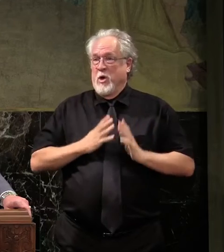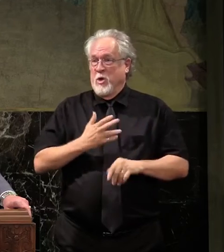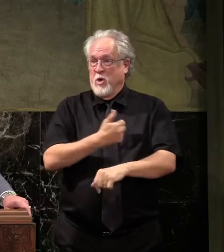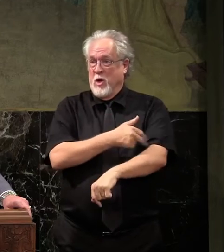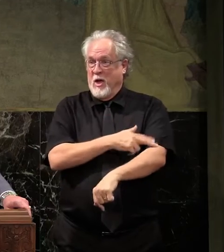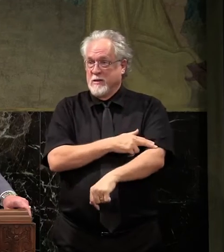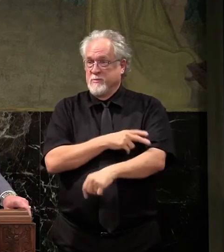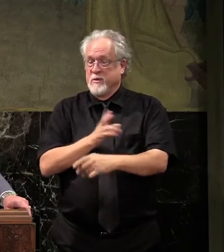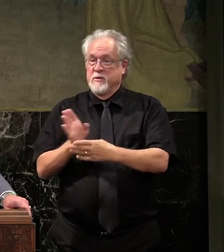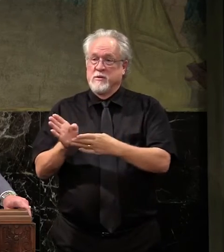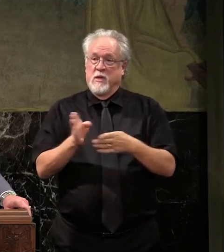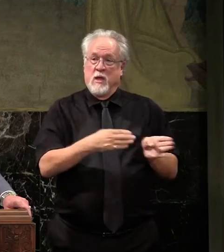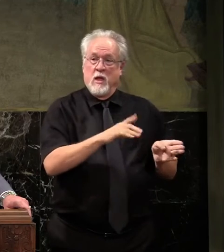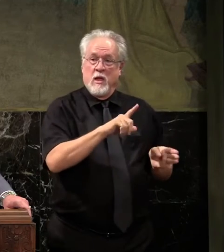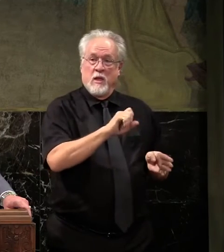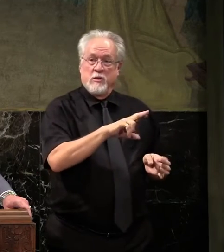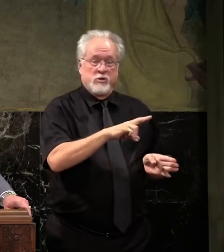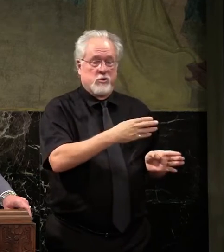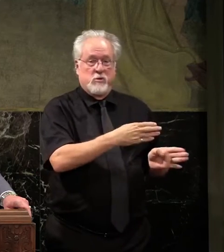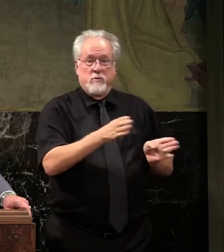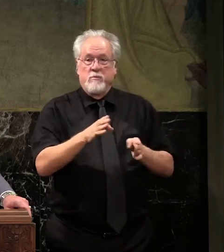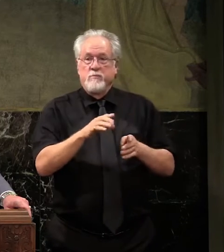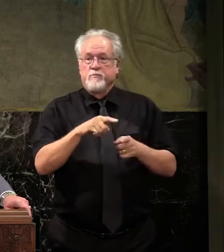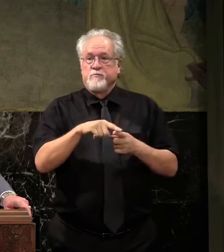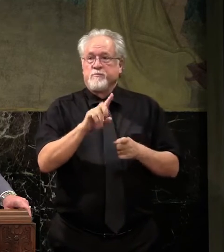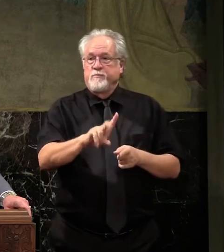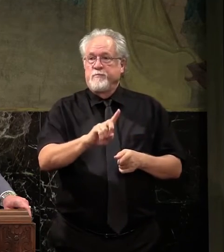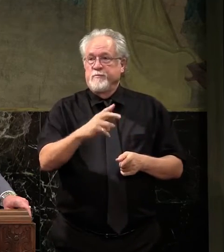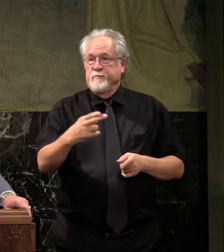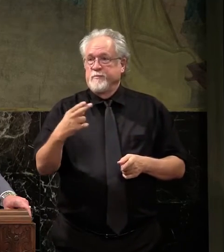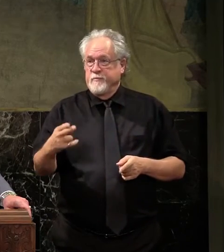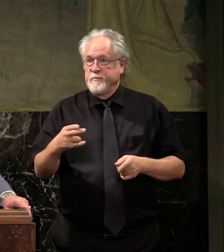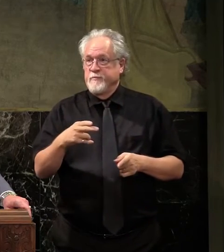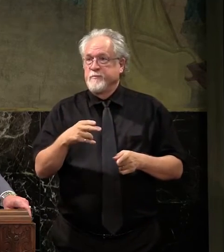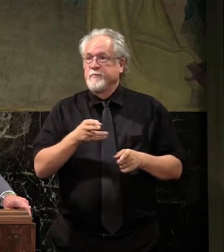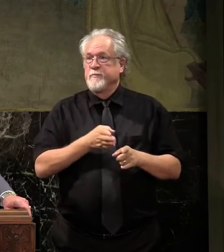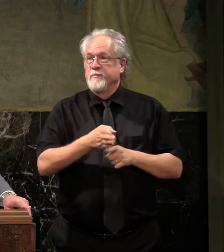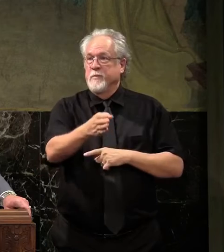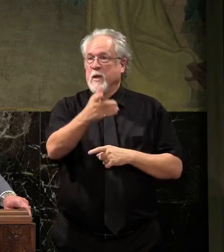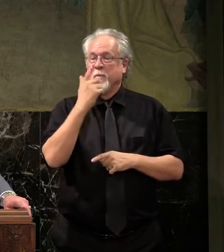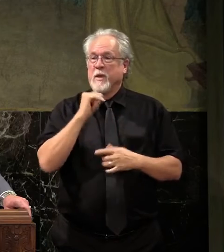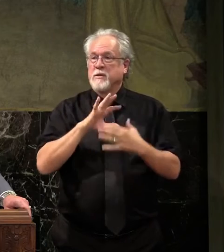LSU instead by sending those to DHH because they are associated with the